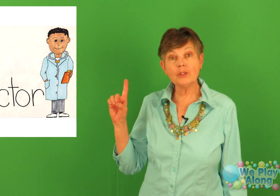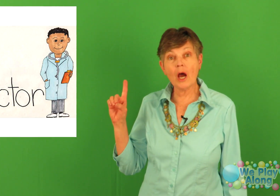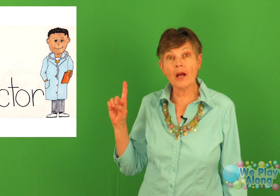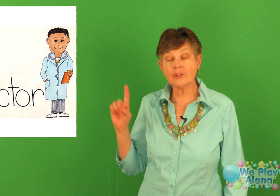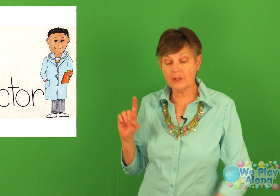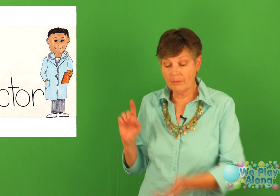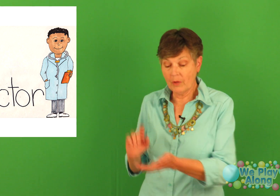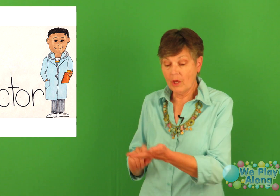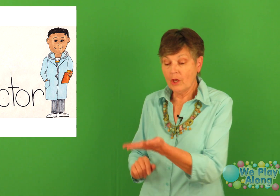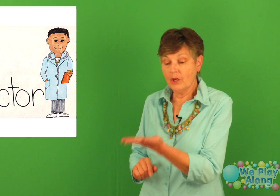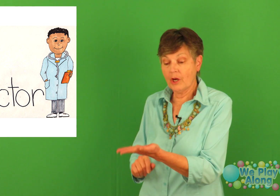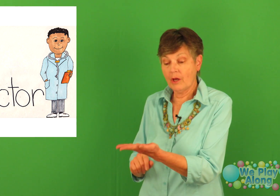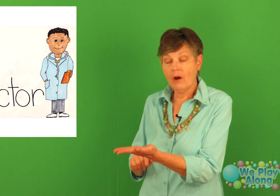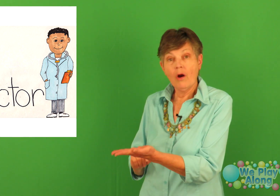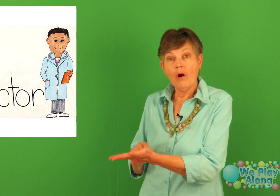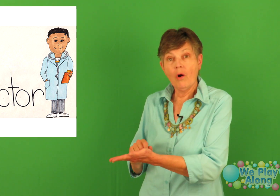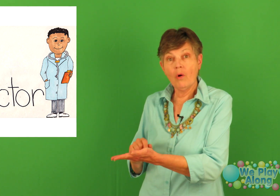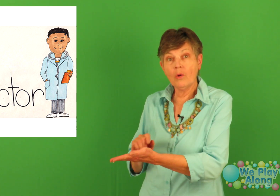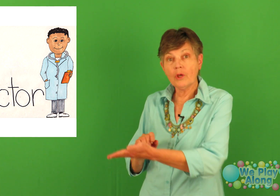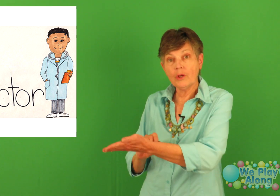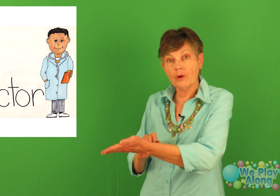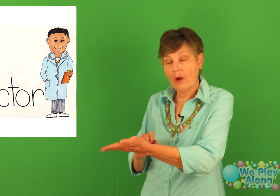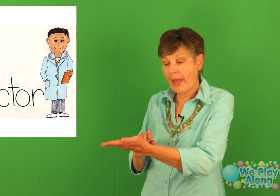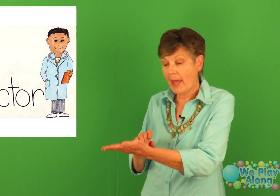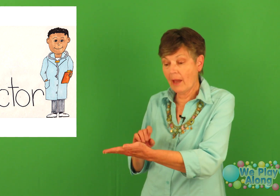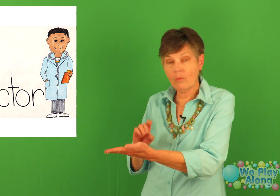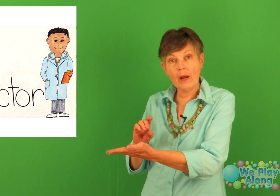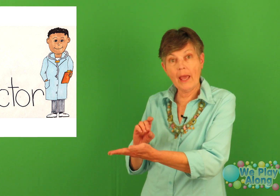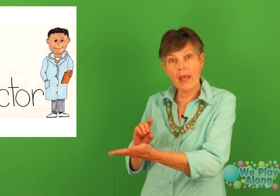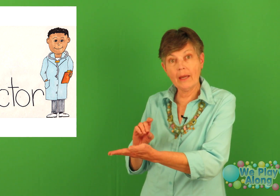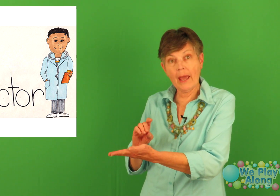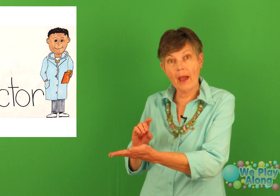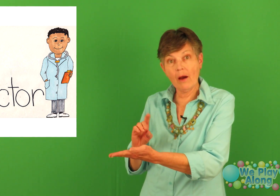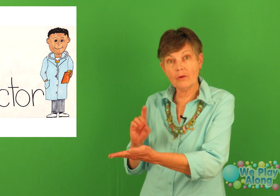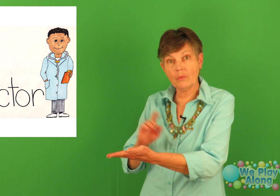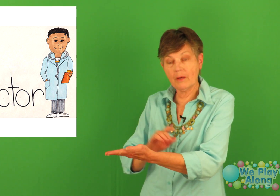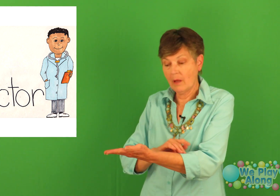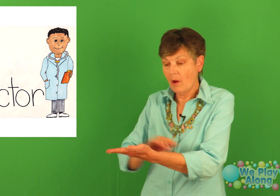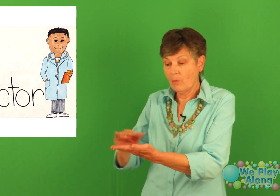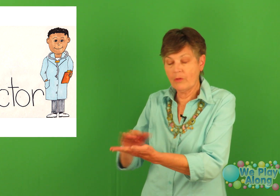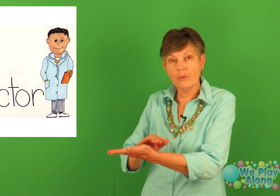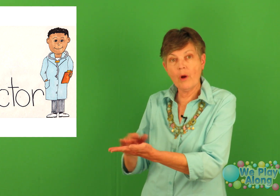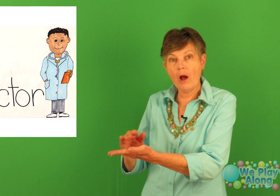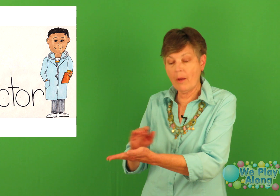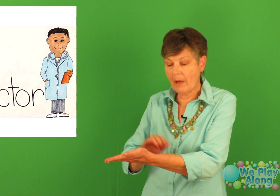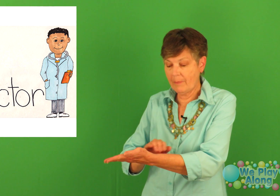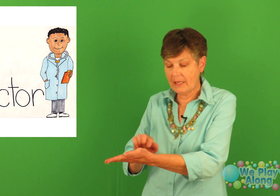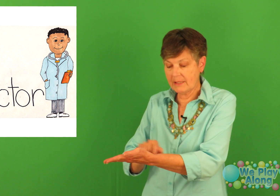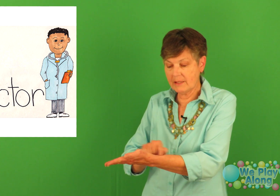dr. you're gonna hold your hand one hand out one with your palm up because this